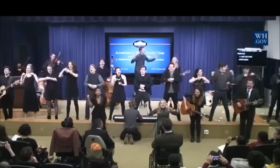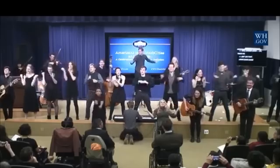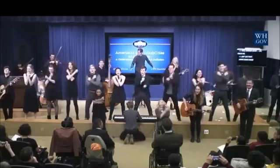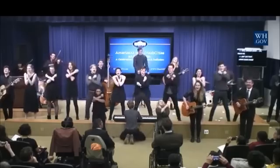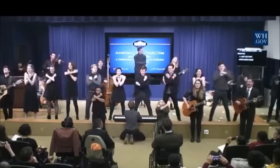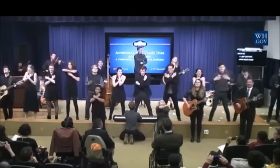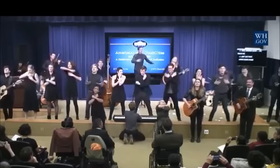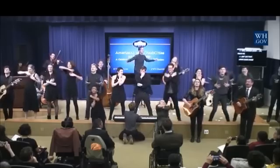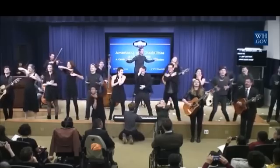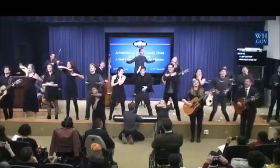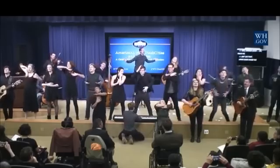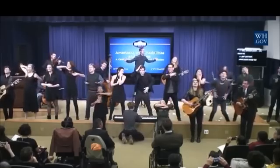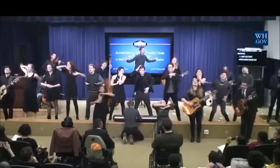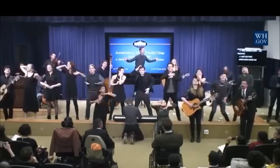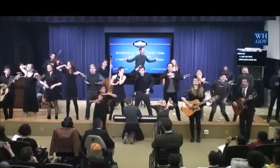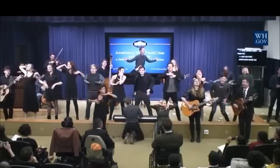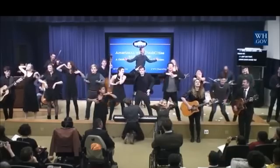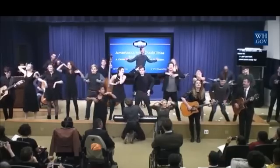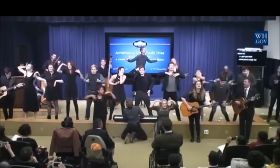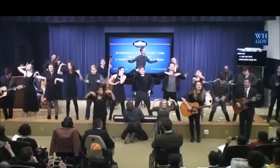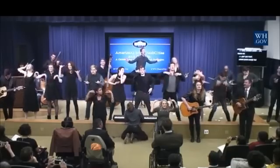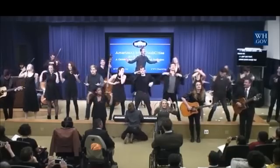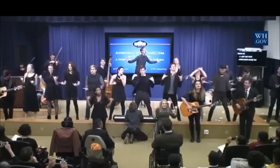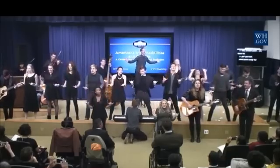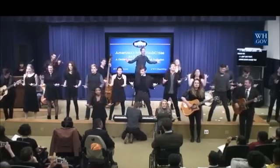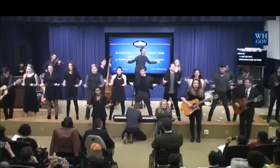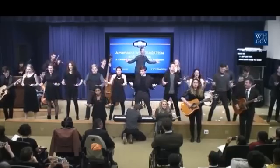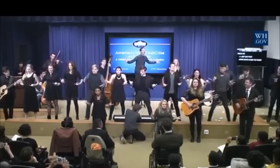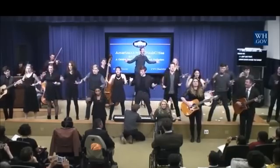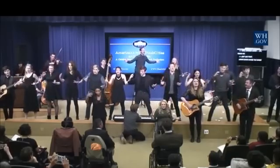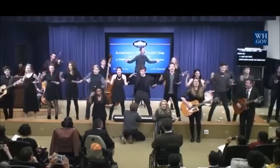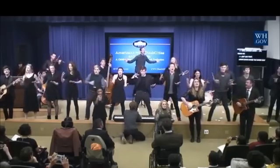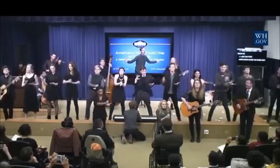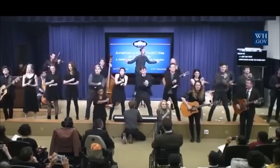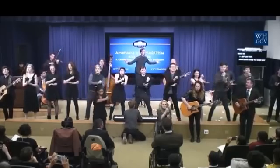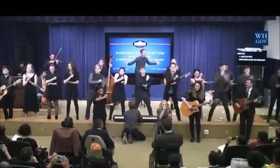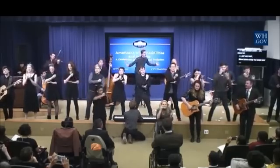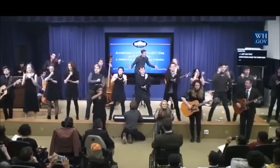Love me- just for a bit...